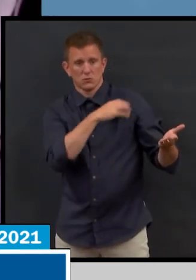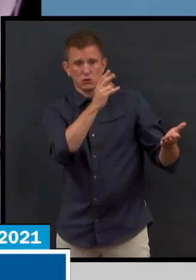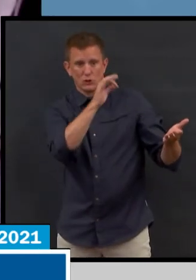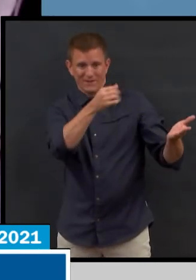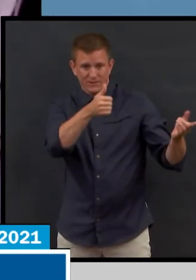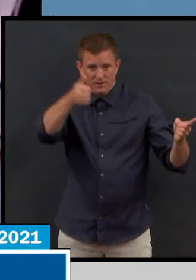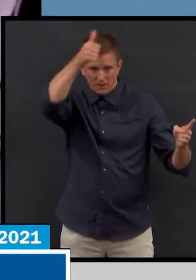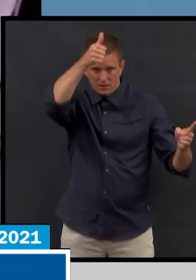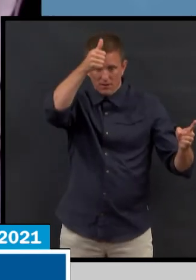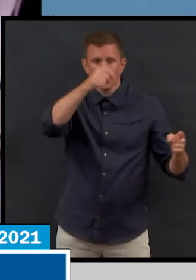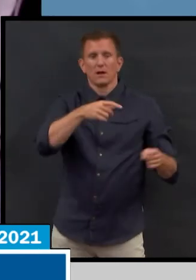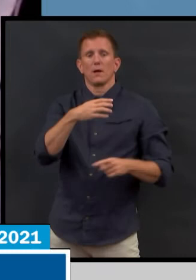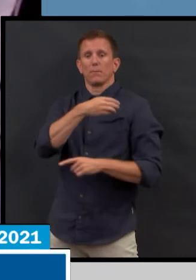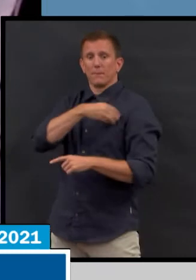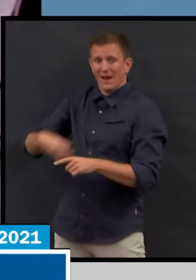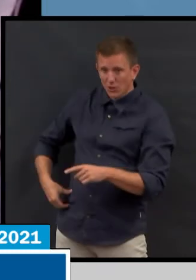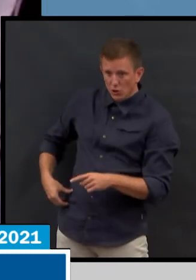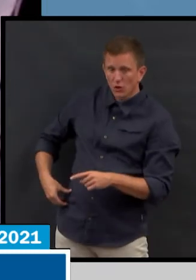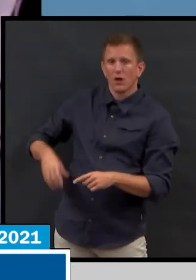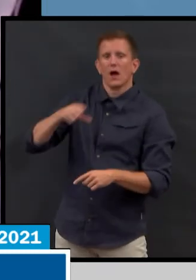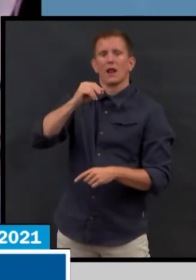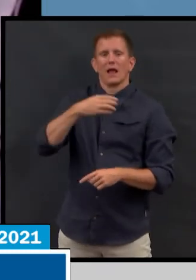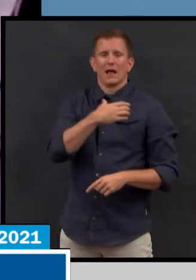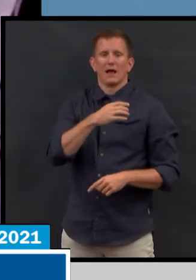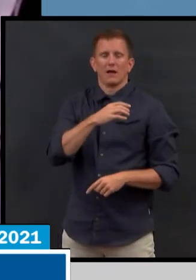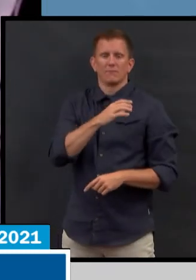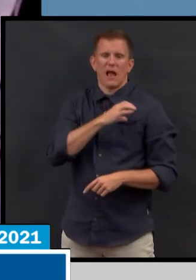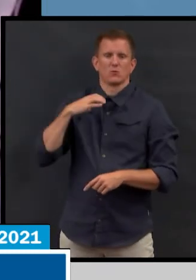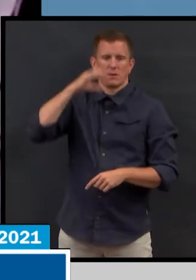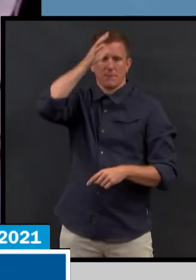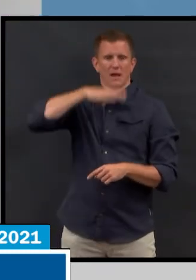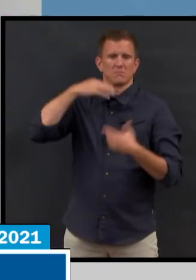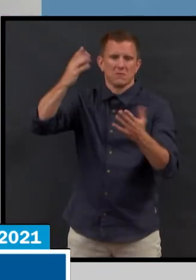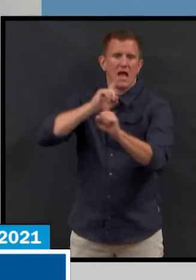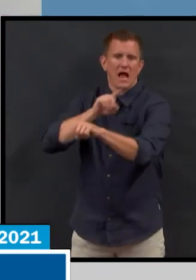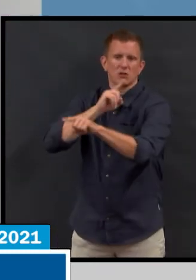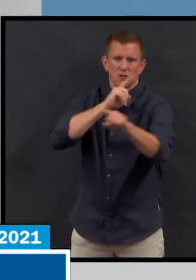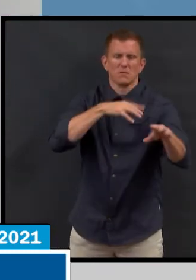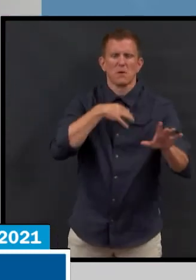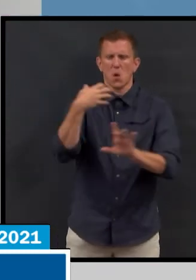so why don't we do that just for the sake of time and with the chiefs right there oh he's